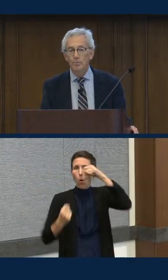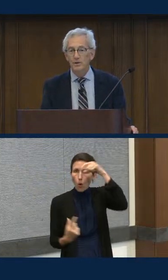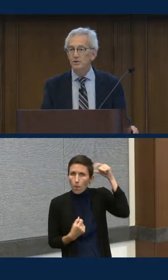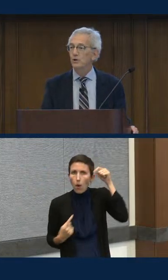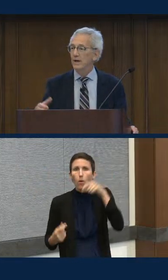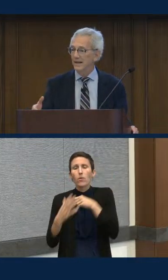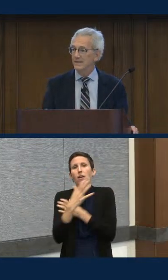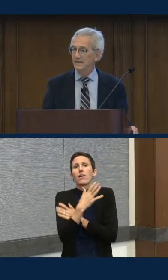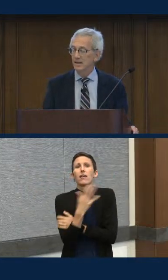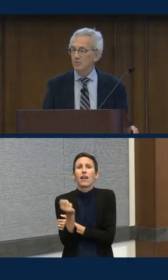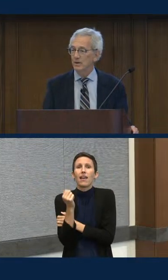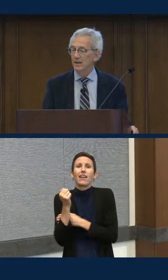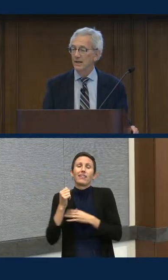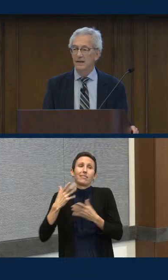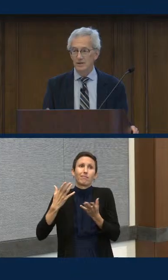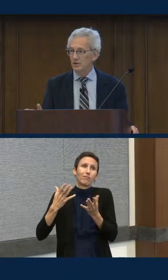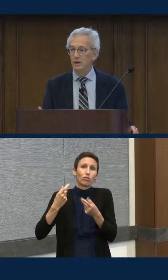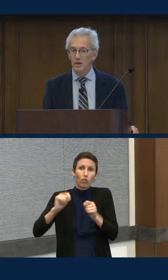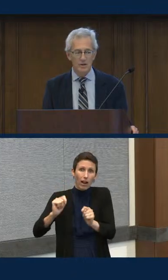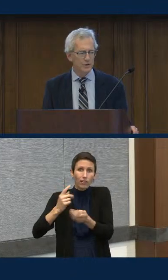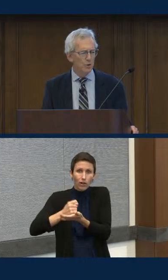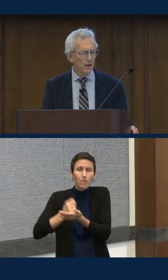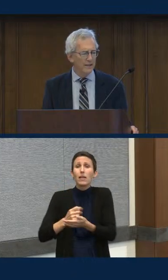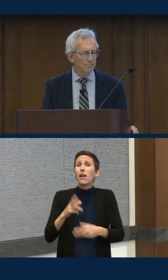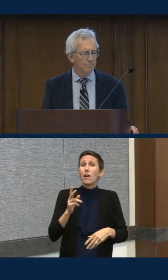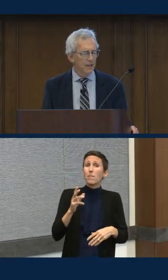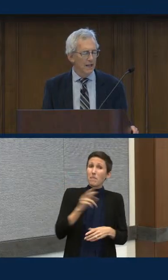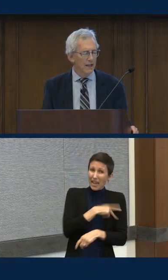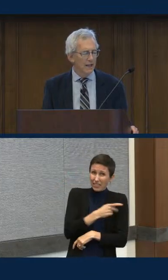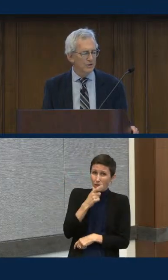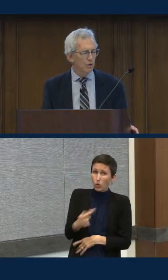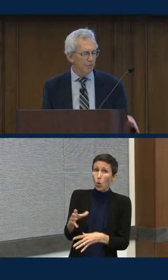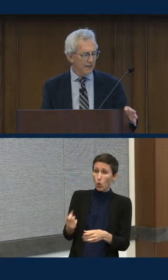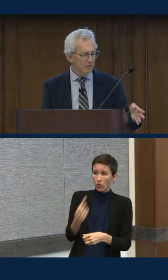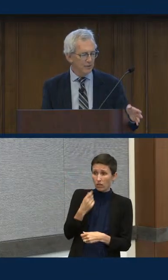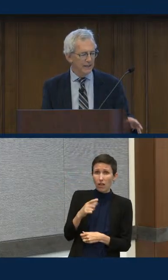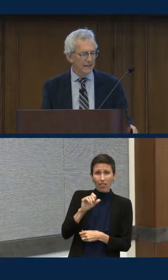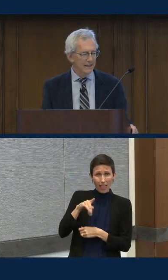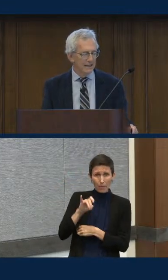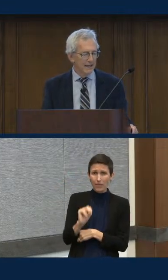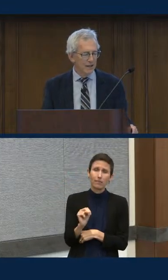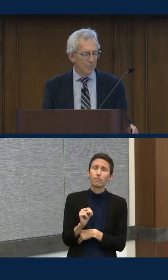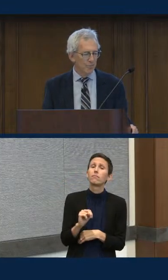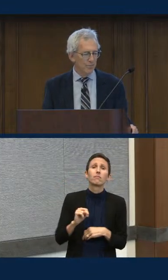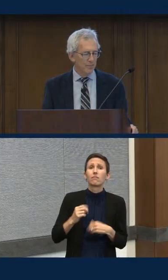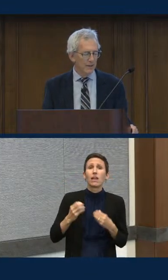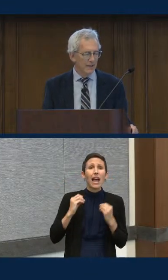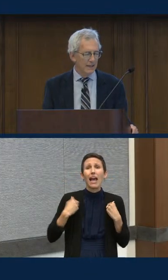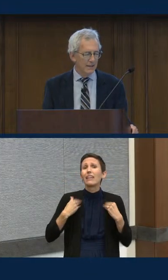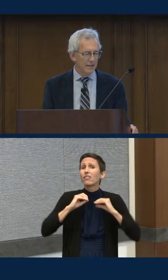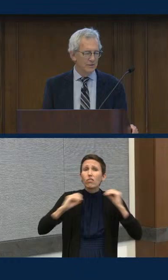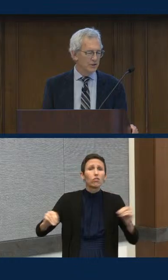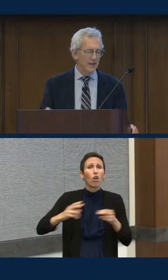administered access leptin essentially lost no weight. So